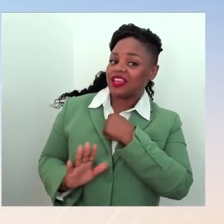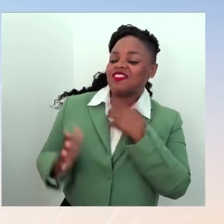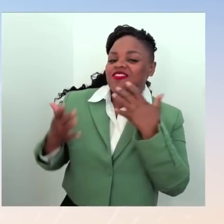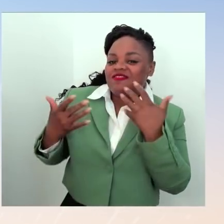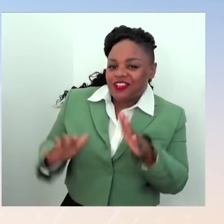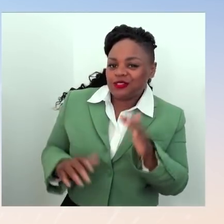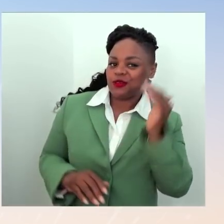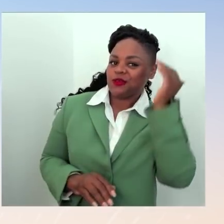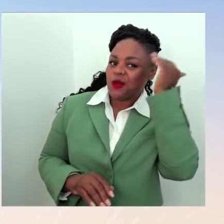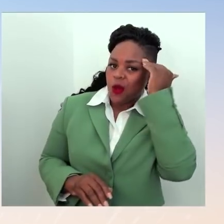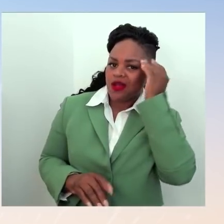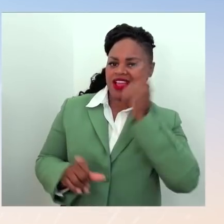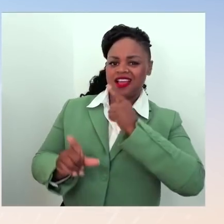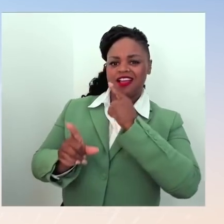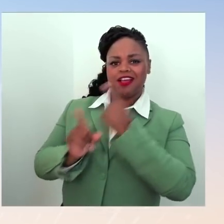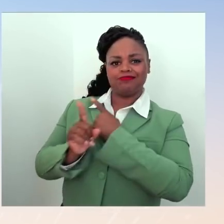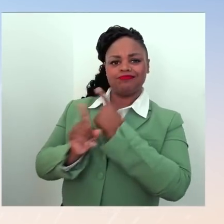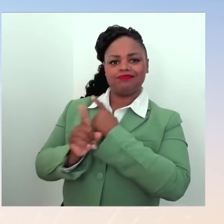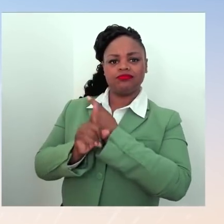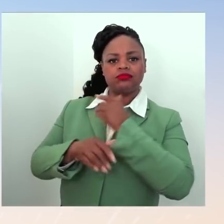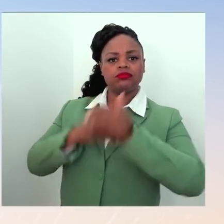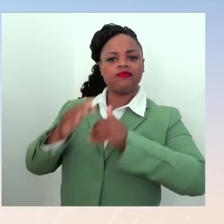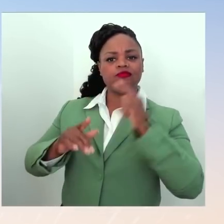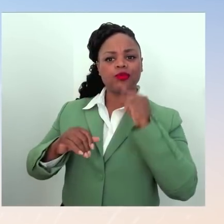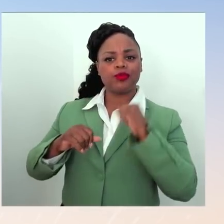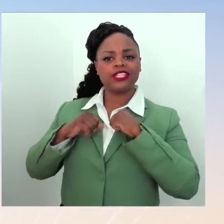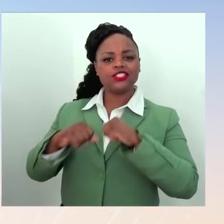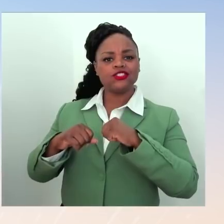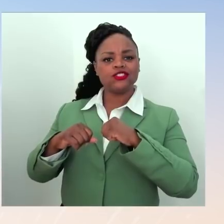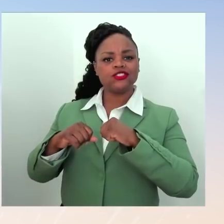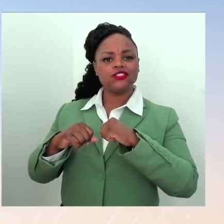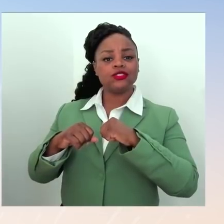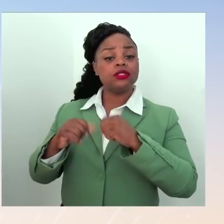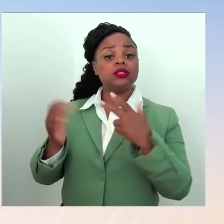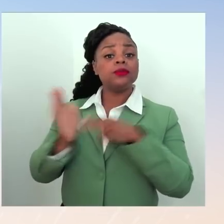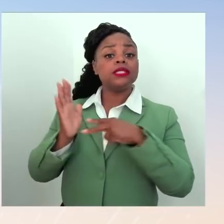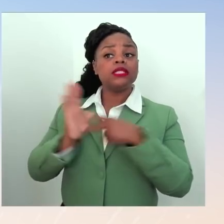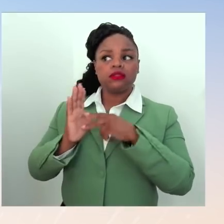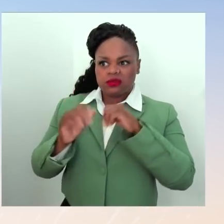and even death. The FDA and CDC have already weighed in in the safety --